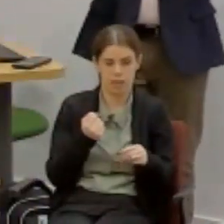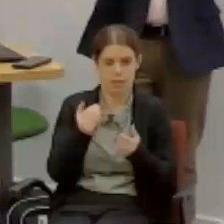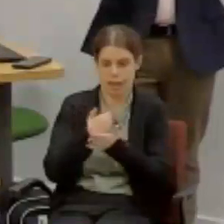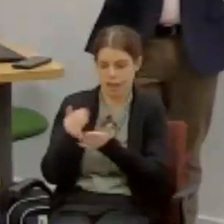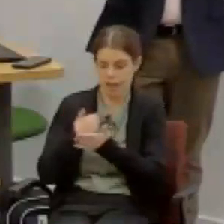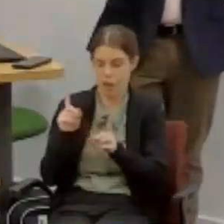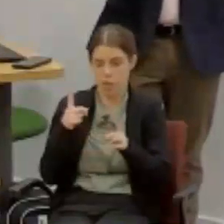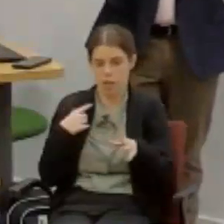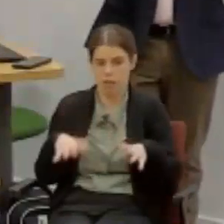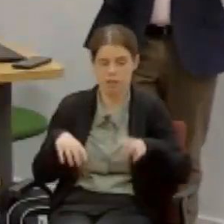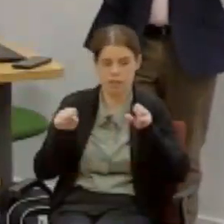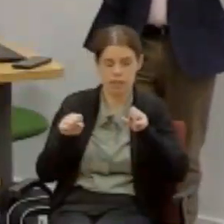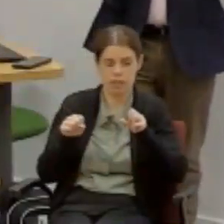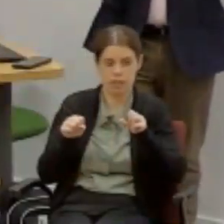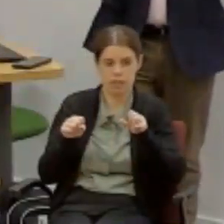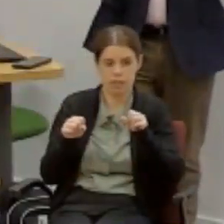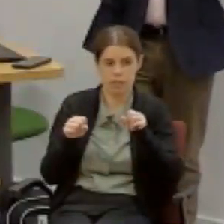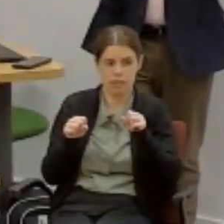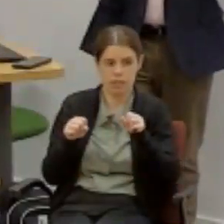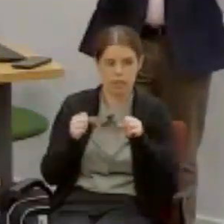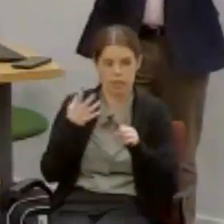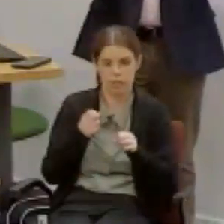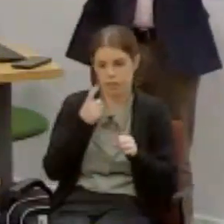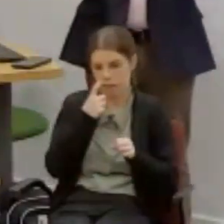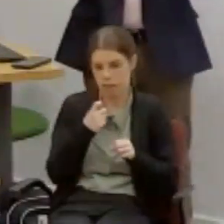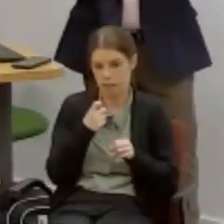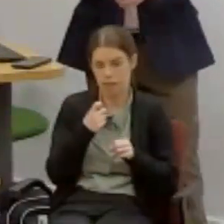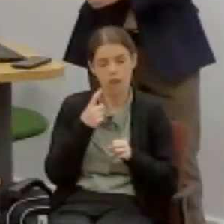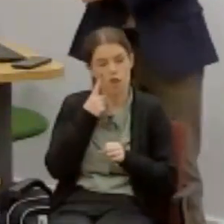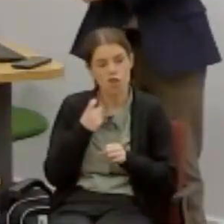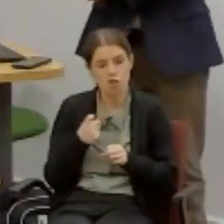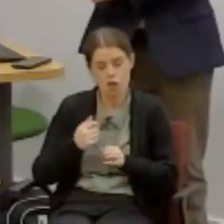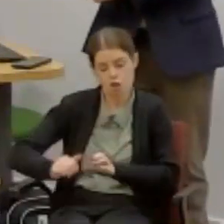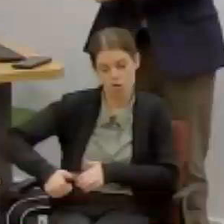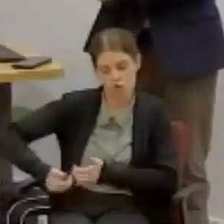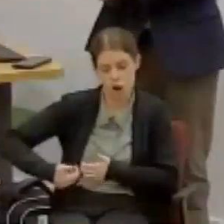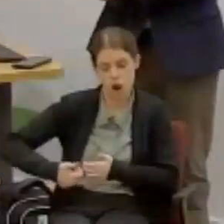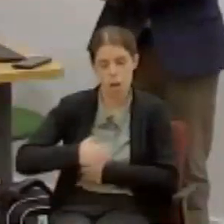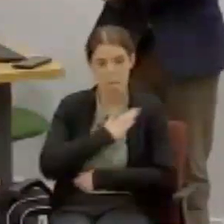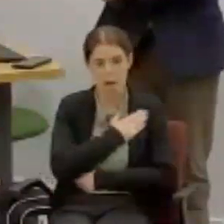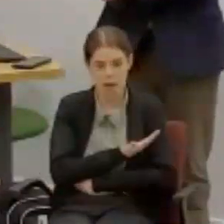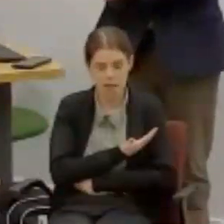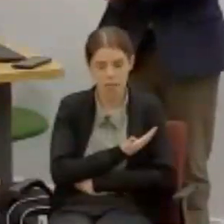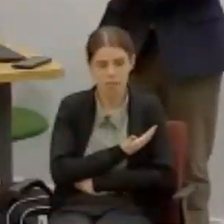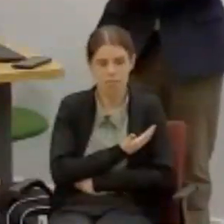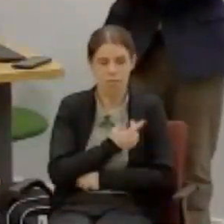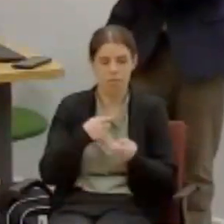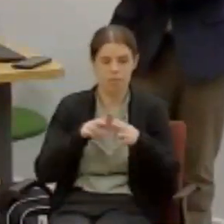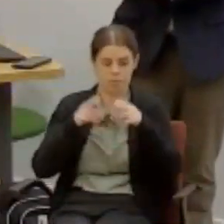to see get into Youth Rugby clubs that they'll put on their shirt if and don't set them out so they've actually running around with them.